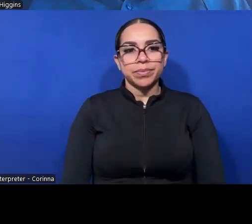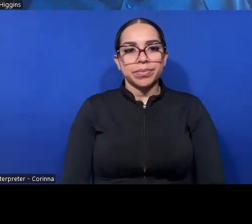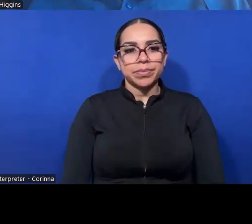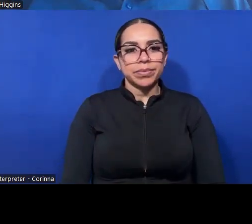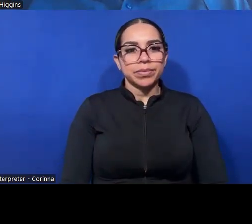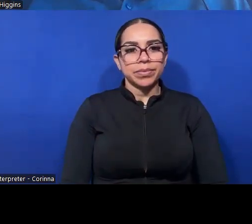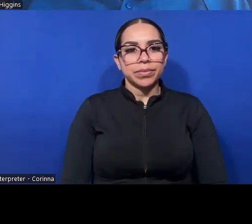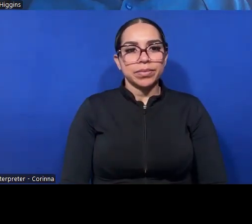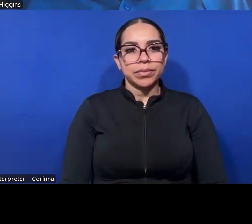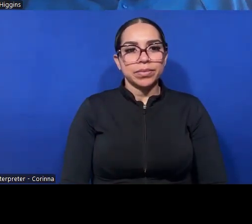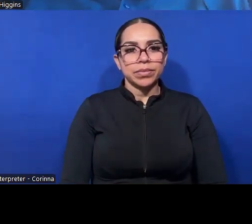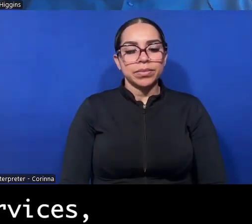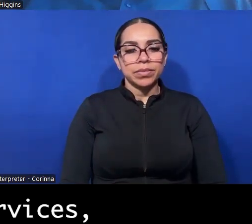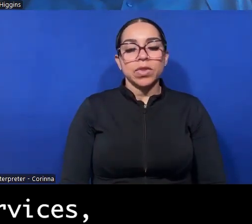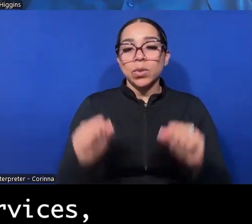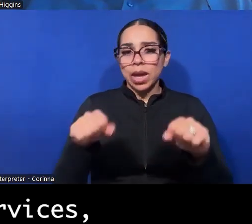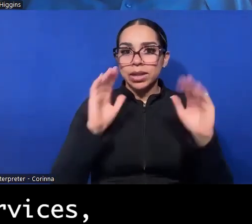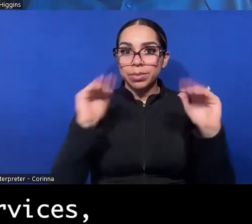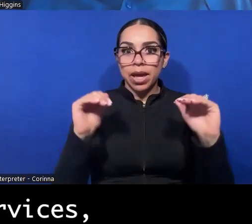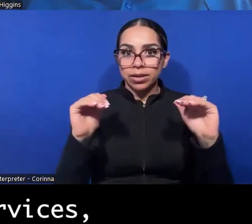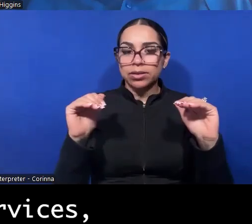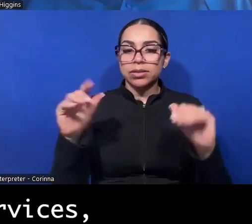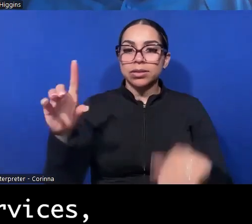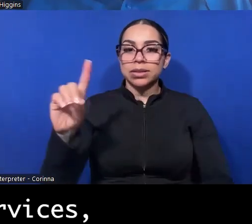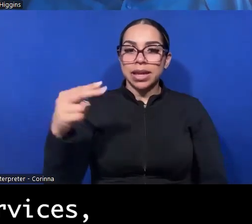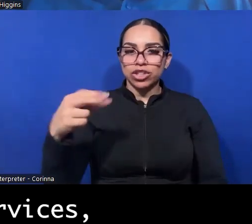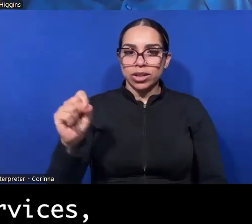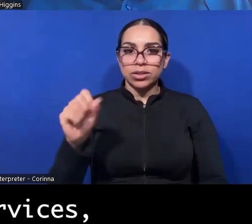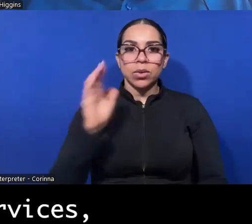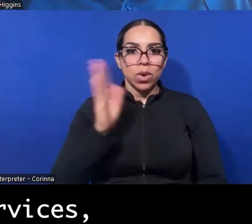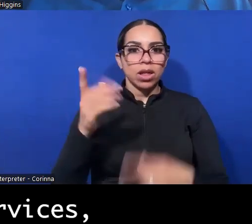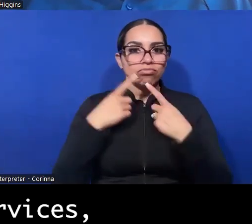So you can expect many communications for the Department of Health Services, in the coming years,